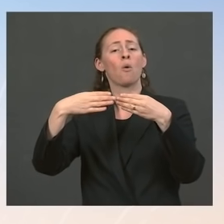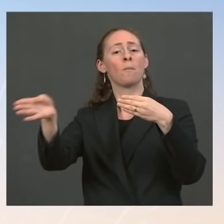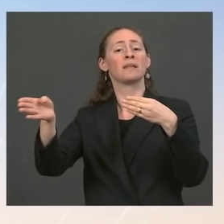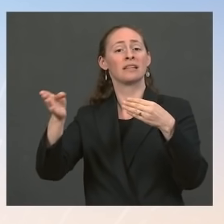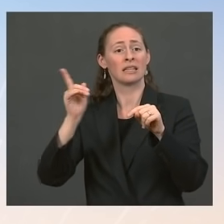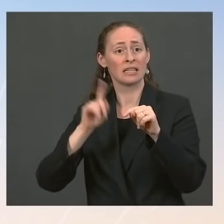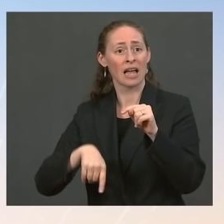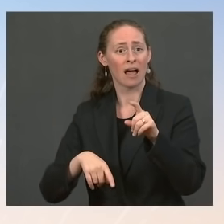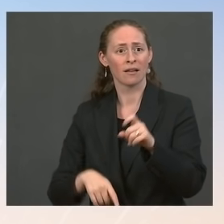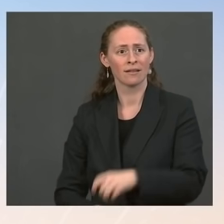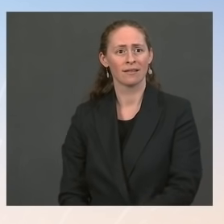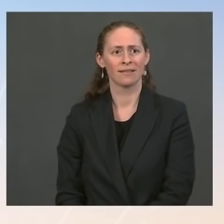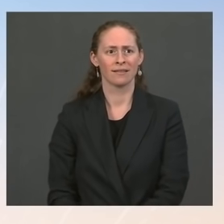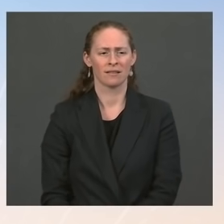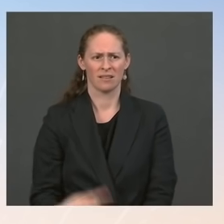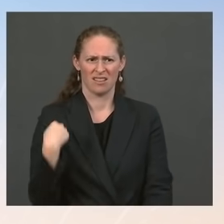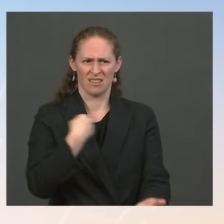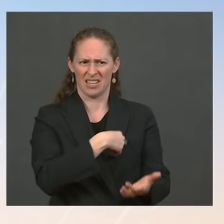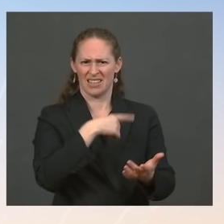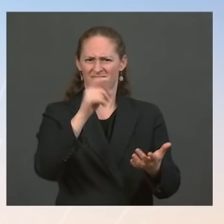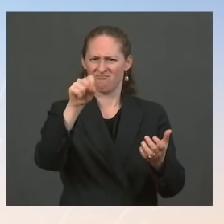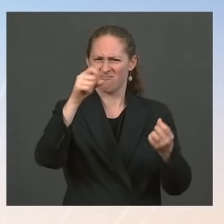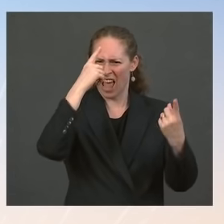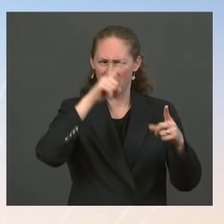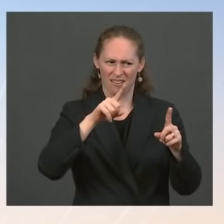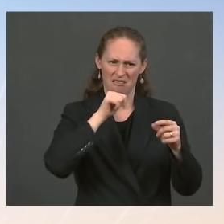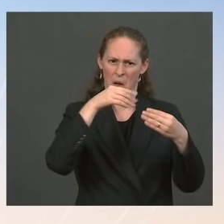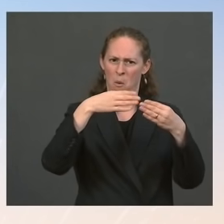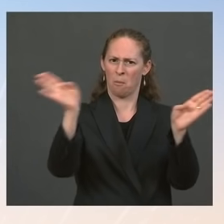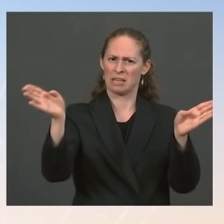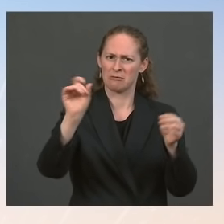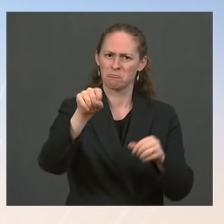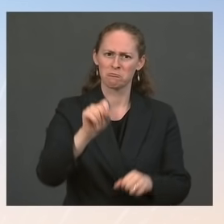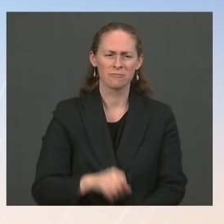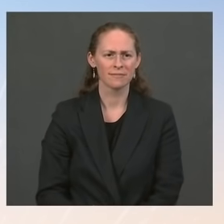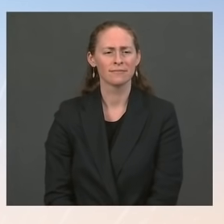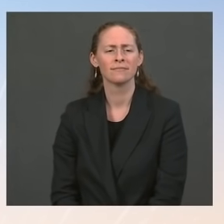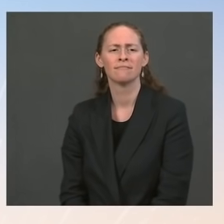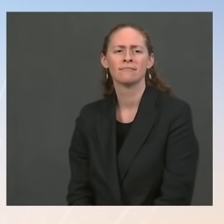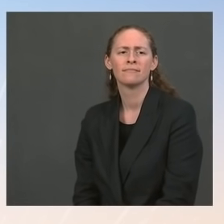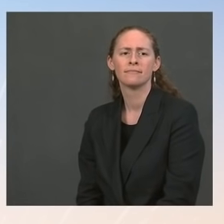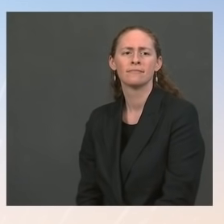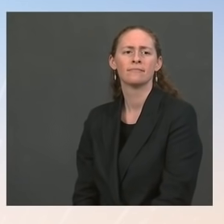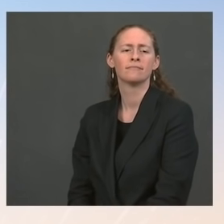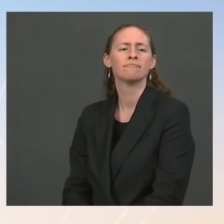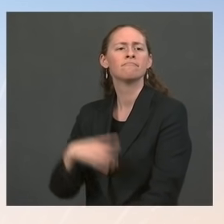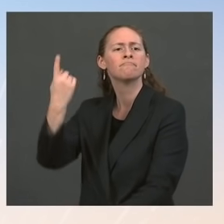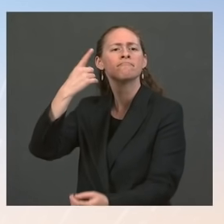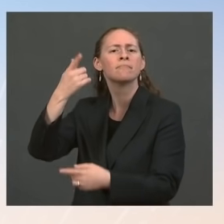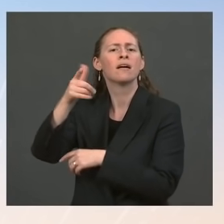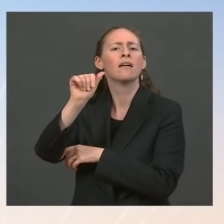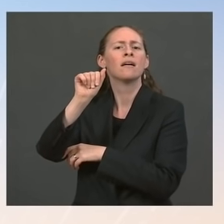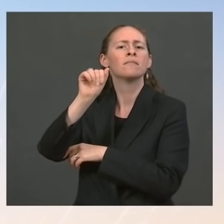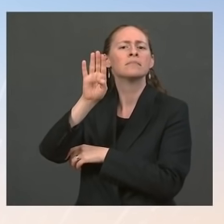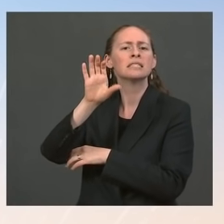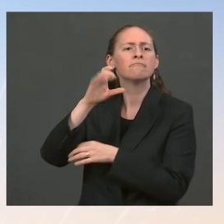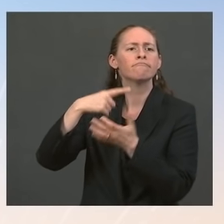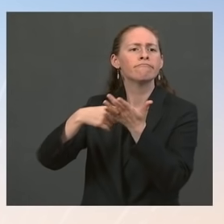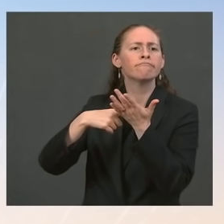So, yes, he agrees. The Press: Okay. And then, did the White House have any discussions with ABC or President Obama about the content of that interview? Ms. Psaki: Not that I'm aware of.